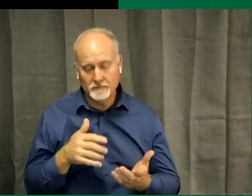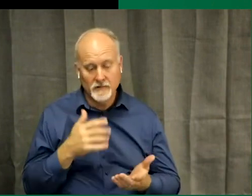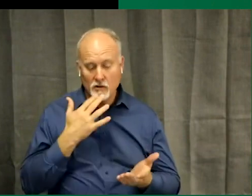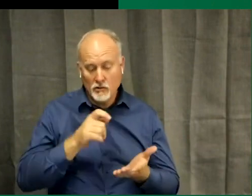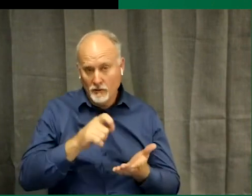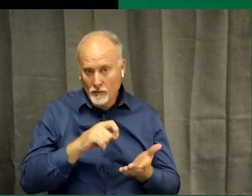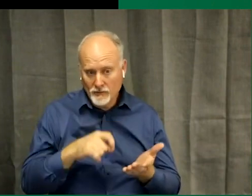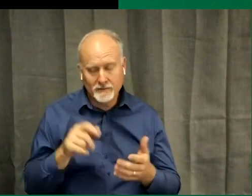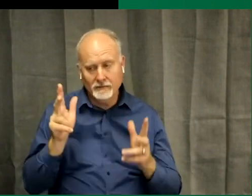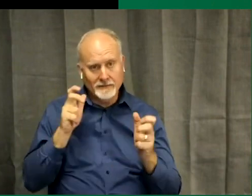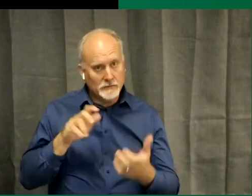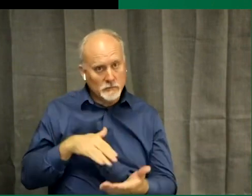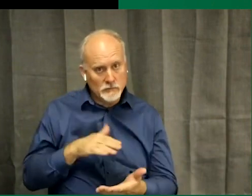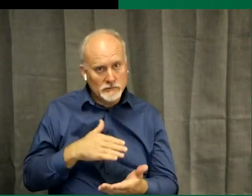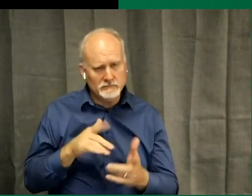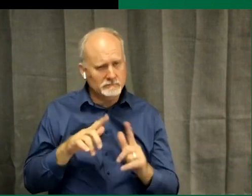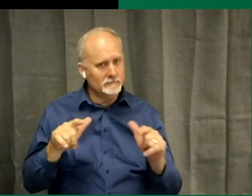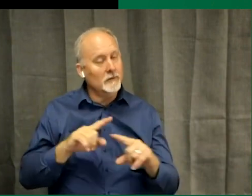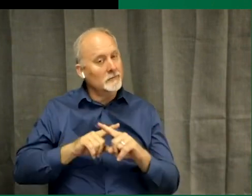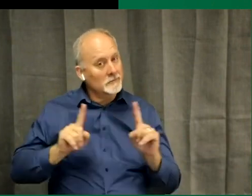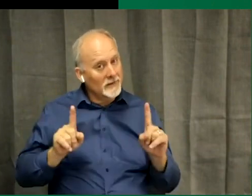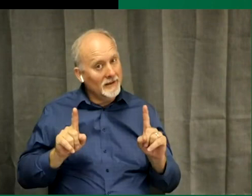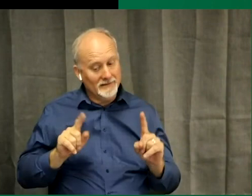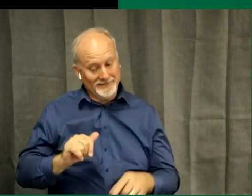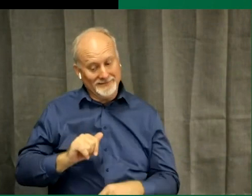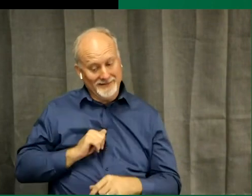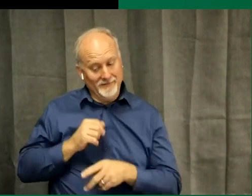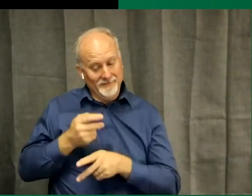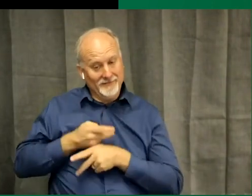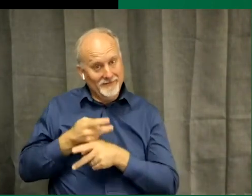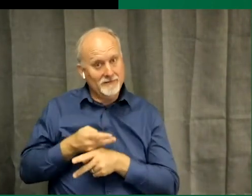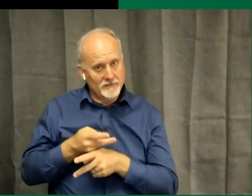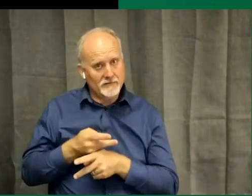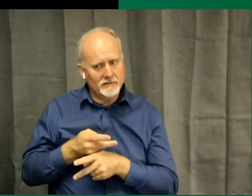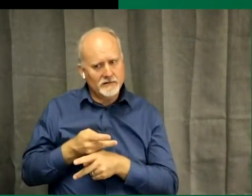things of that nature but in regards to self-care we have to recognize that it's non-negotiable